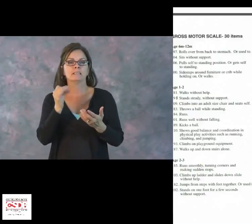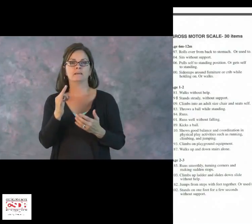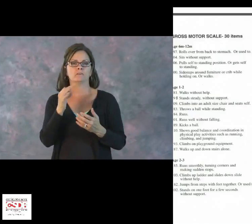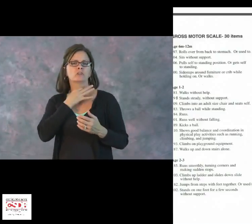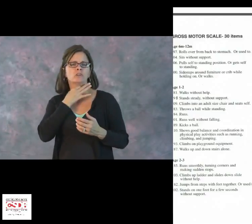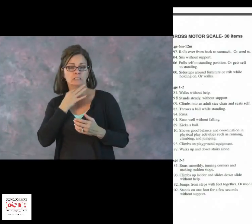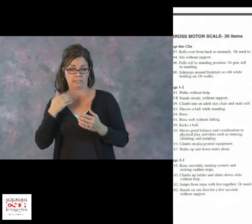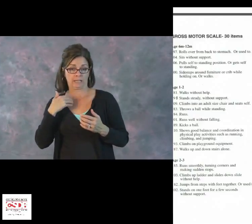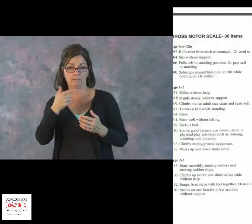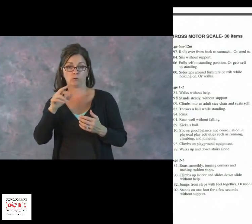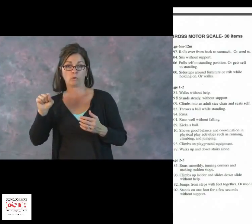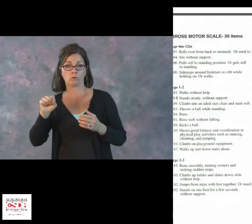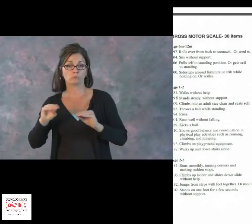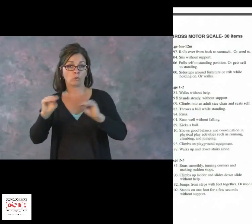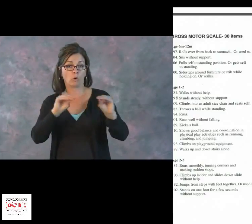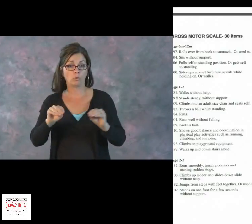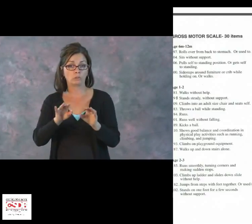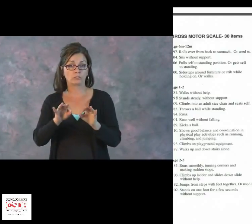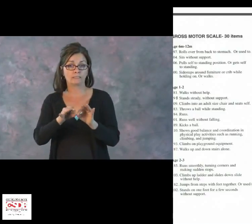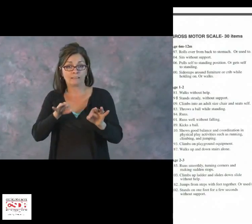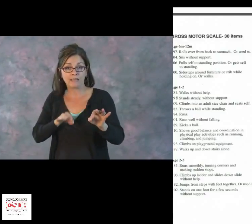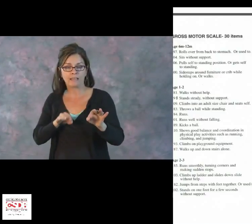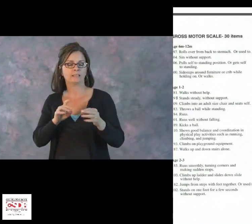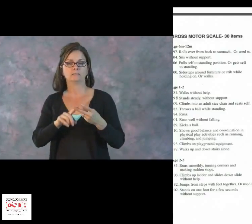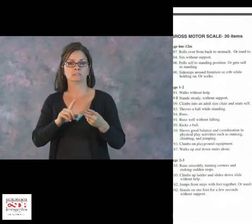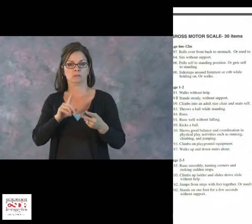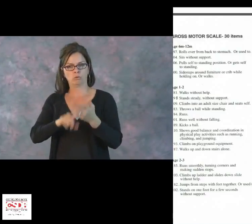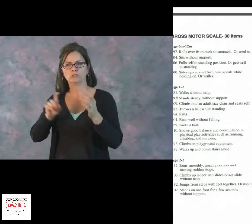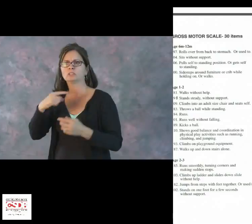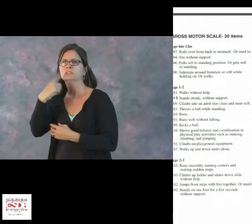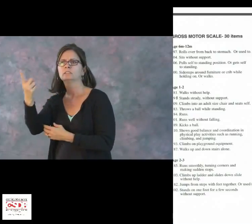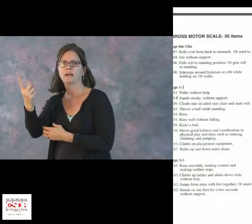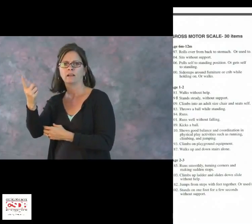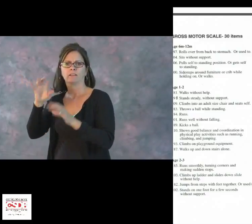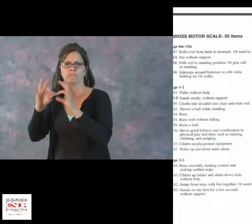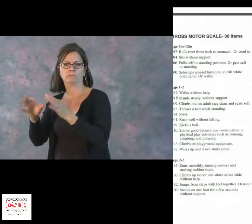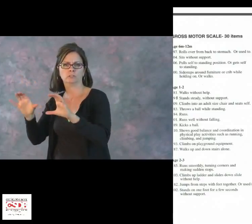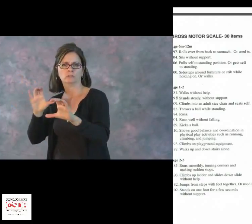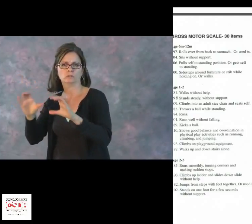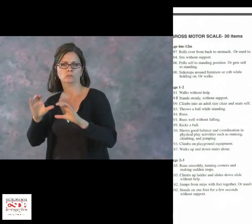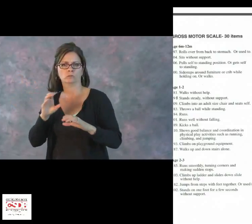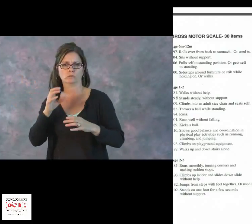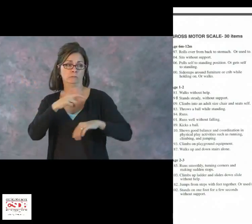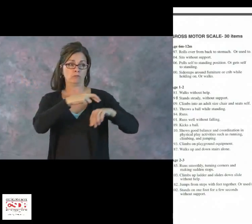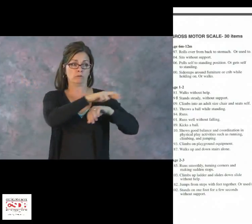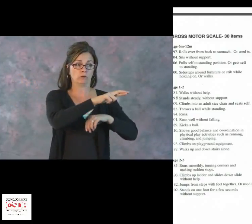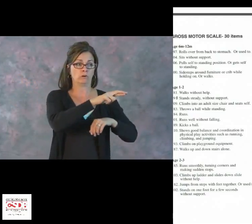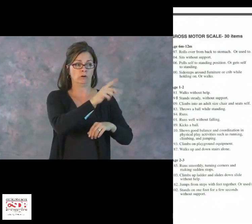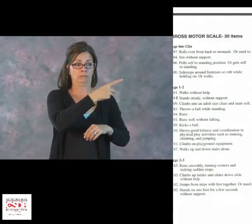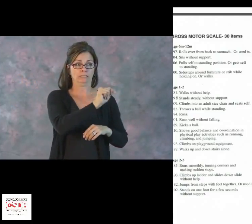and what you might be telling the family to do, while waiting for a referral to a physical therapist.